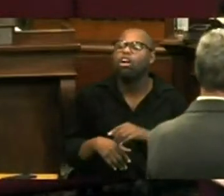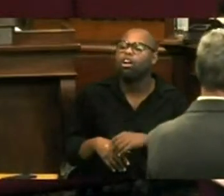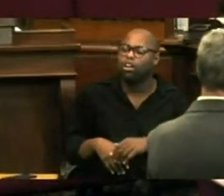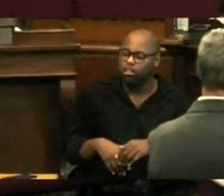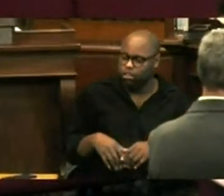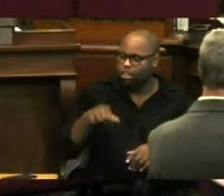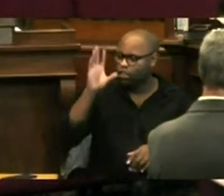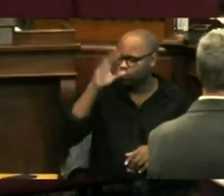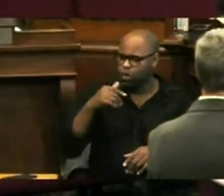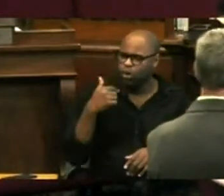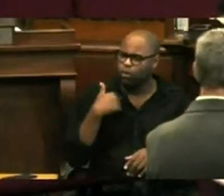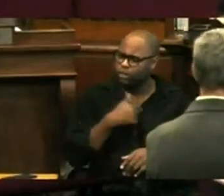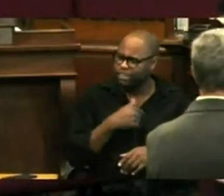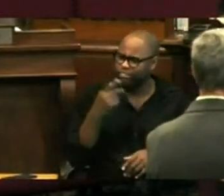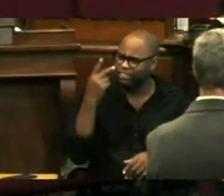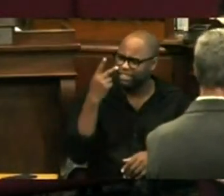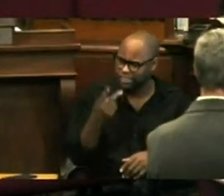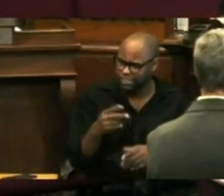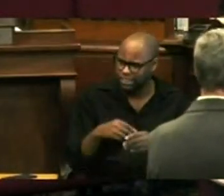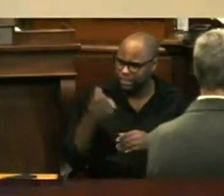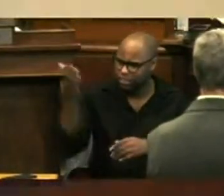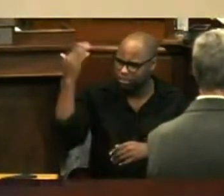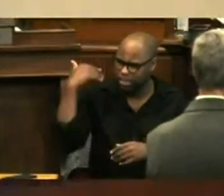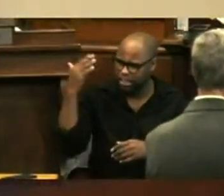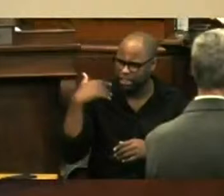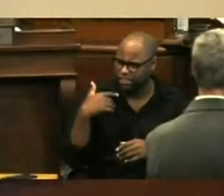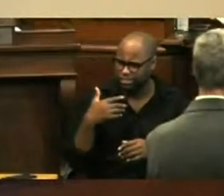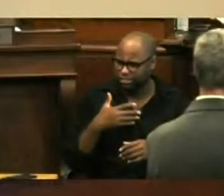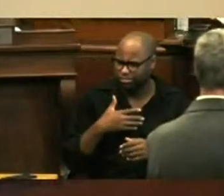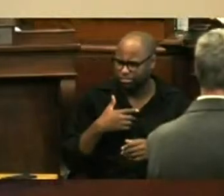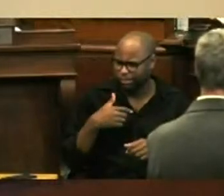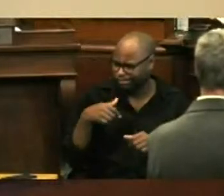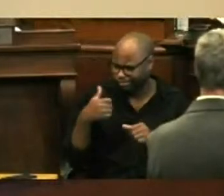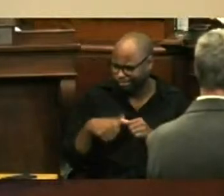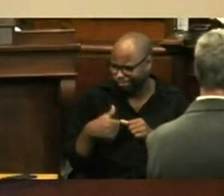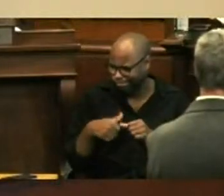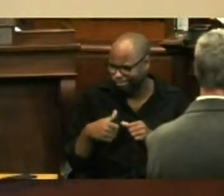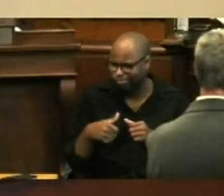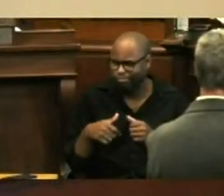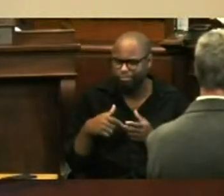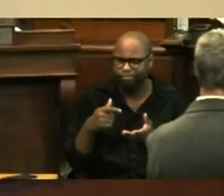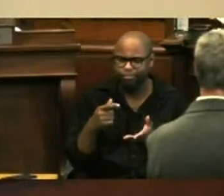So we don't we don't have hard numbers yet. No I know that